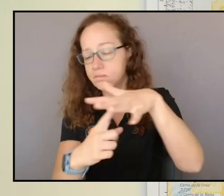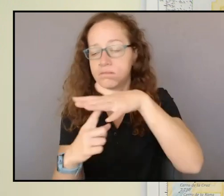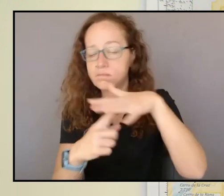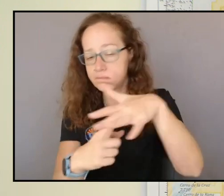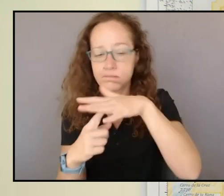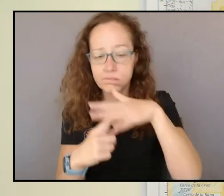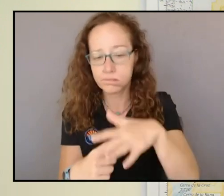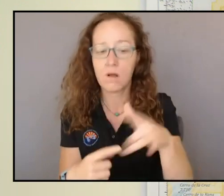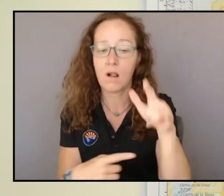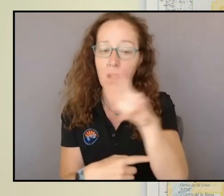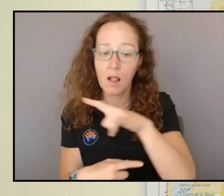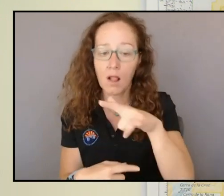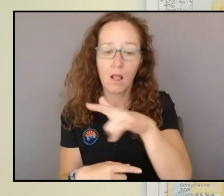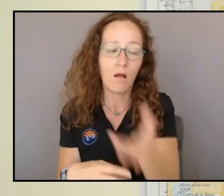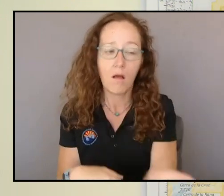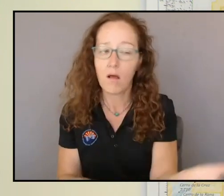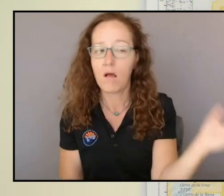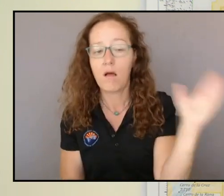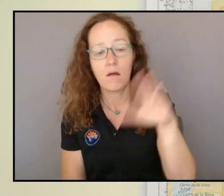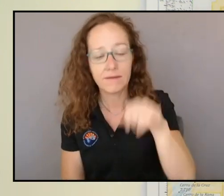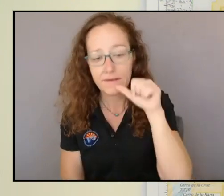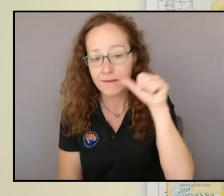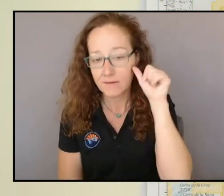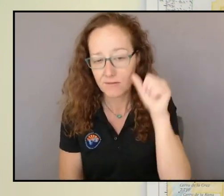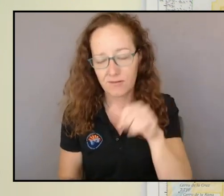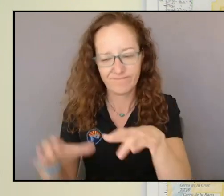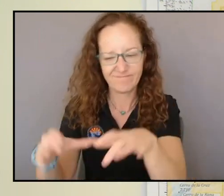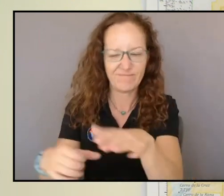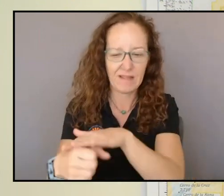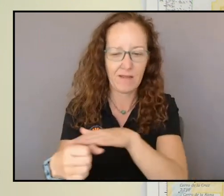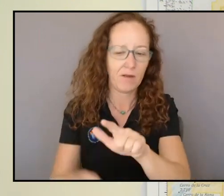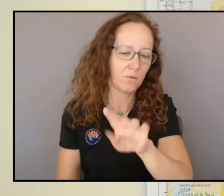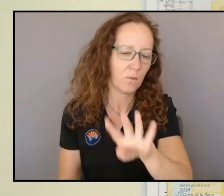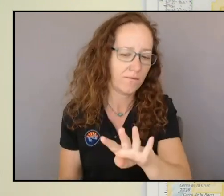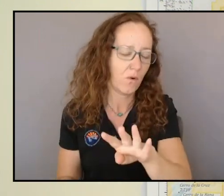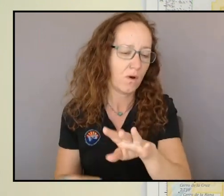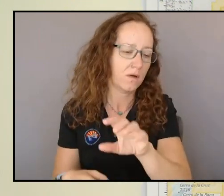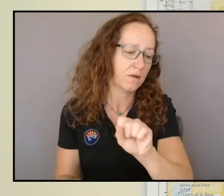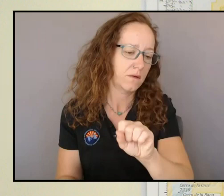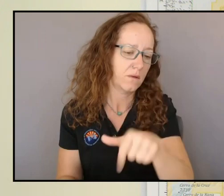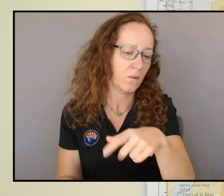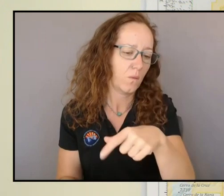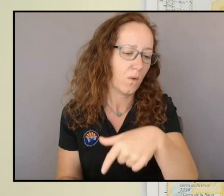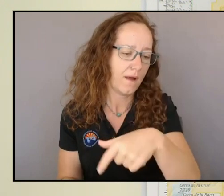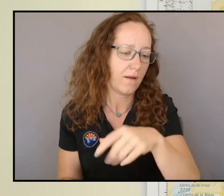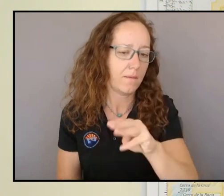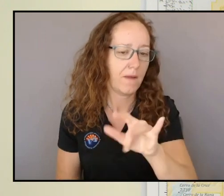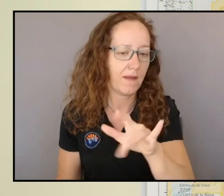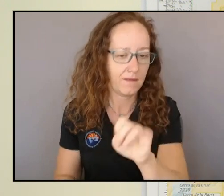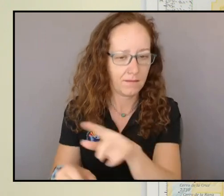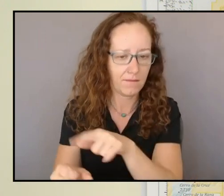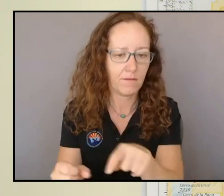area here. Going down the south, the dozer line all the way down to the 518 road is looking really good. It's